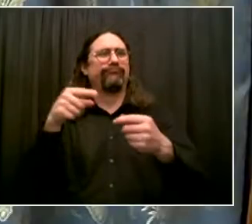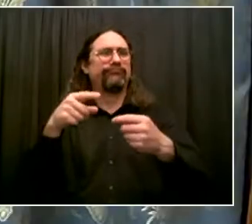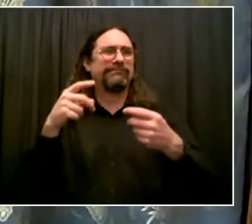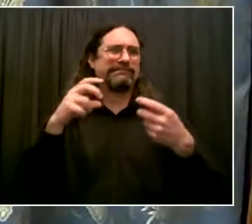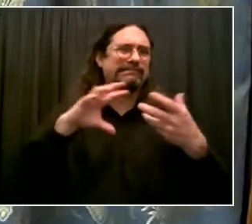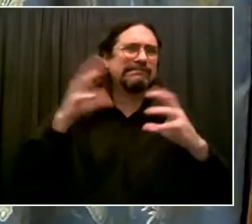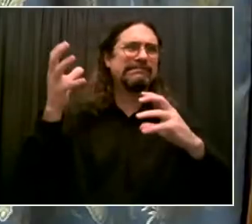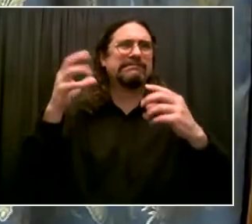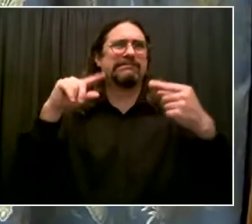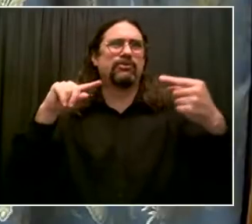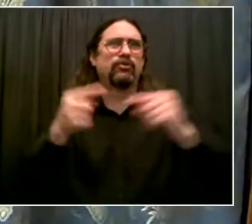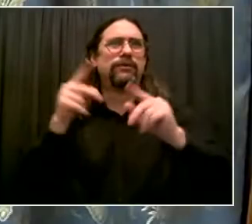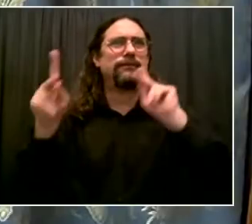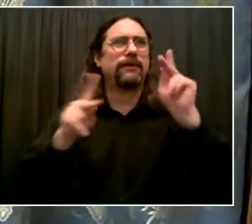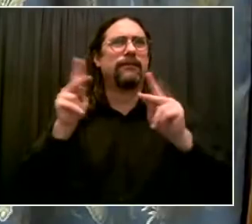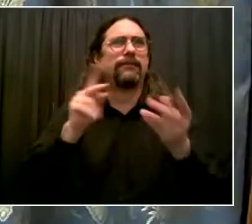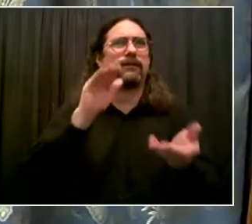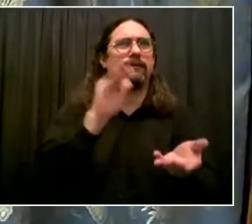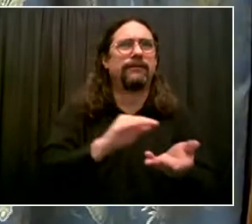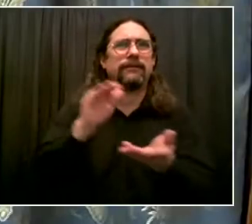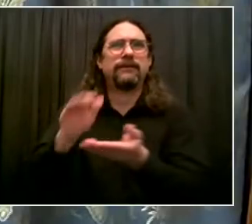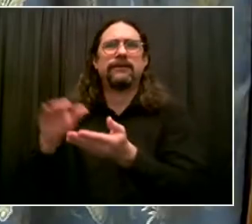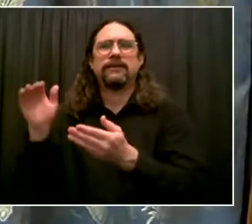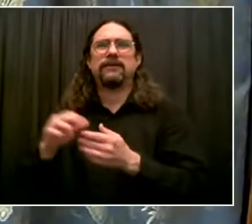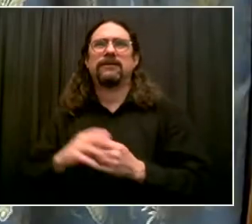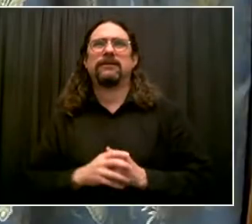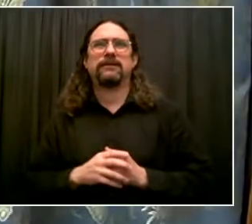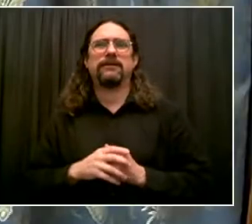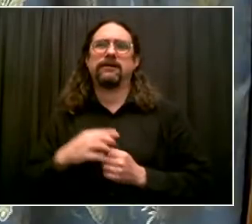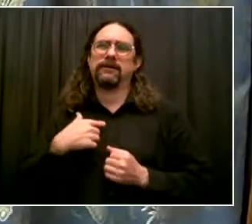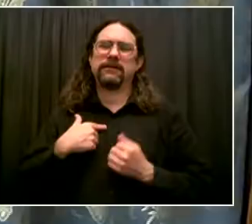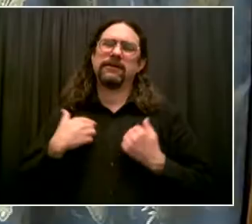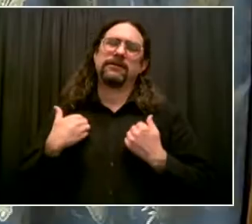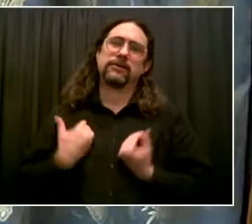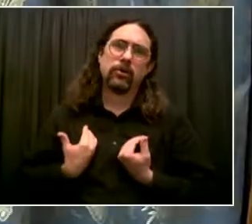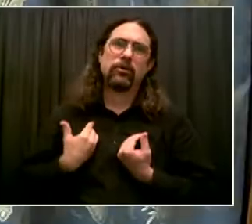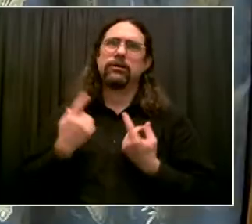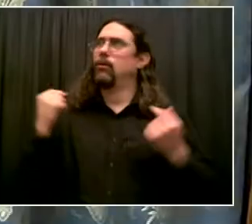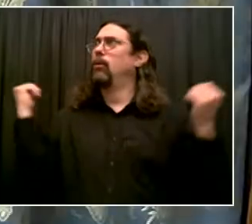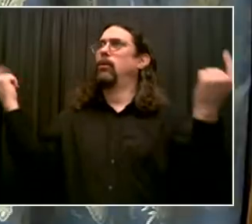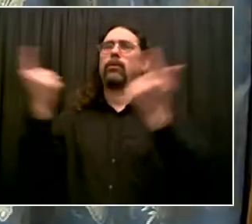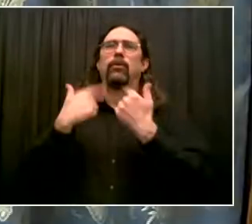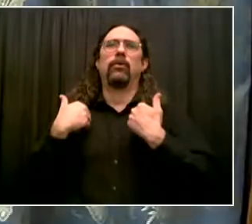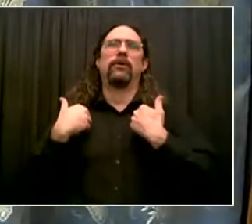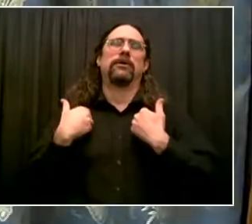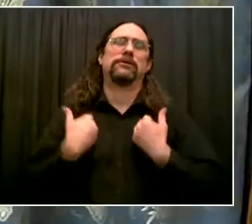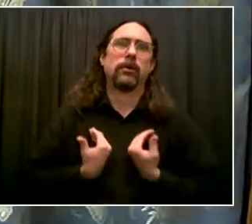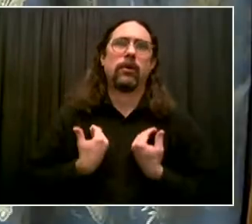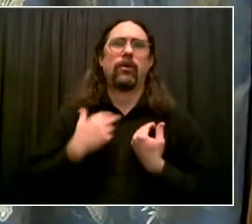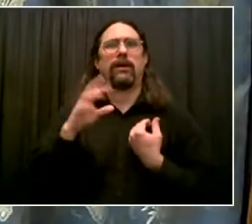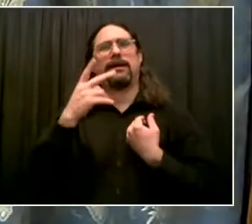GOING TO PROSECUTE OUR WAY OUT OF THE SHOOTINGS AND RISE IN SHOOTINGS THAT ARE HAPPENING IN